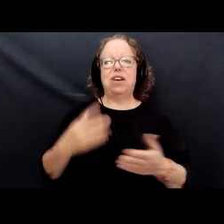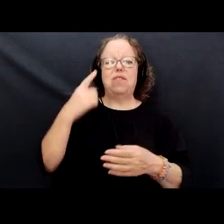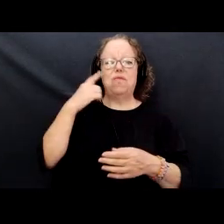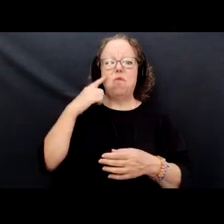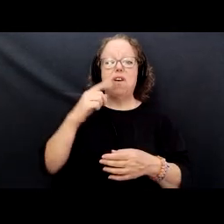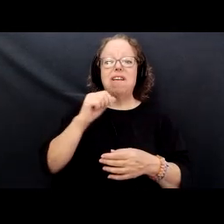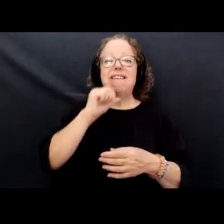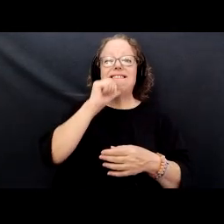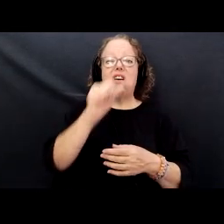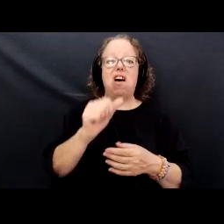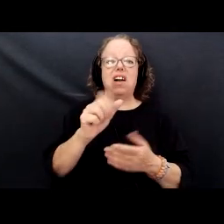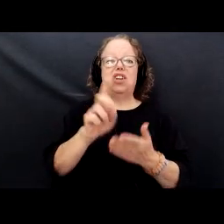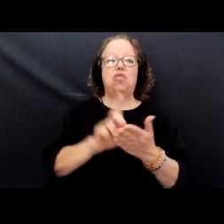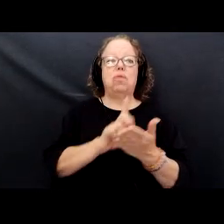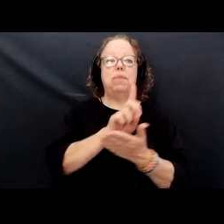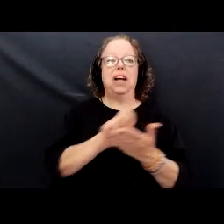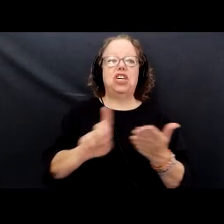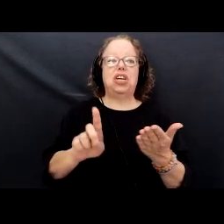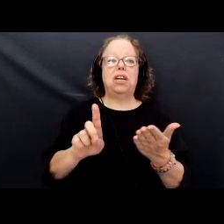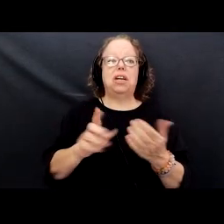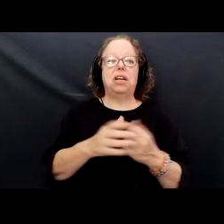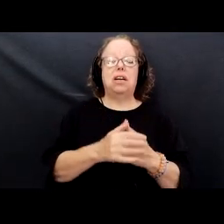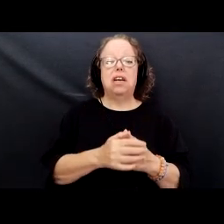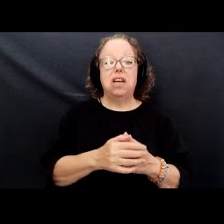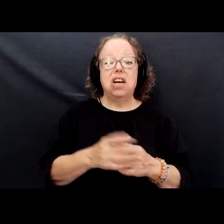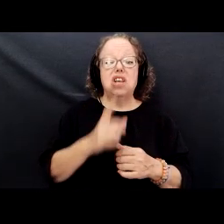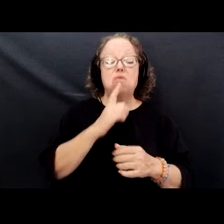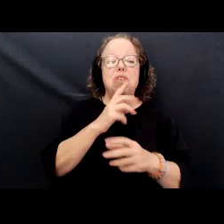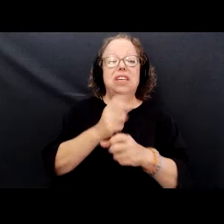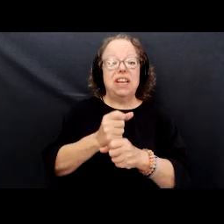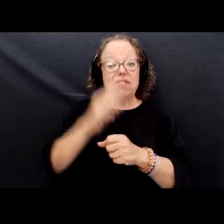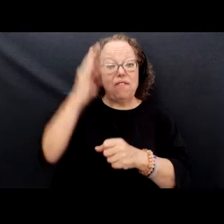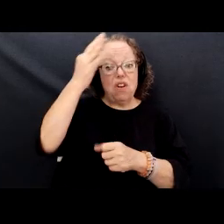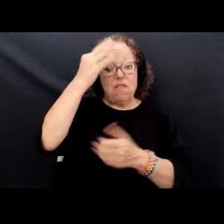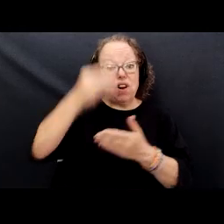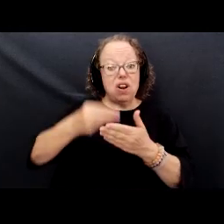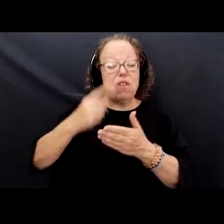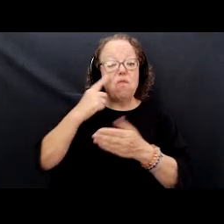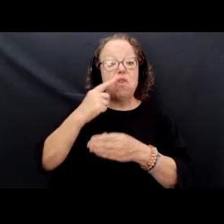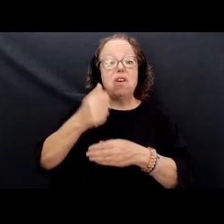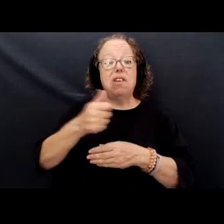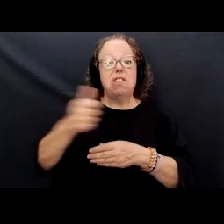notices, AOT receives federal funding for transportation. It's required to adhere to ADA